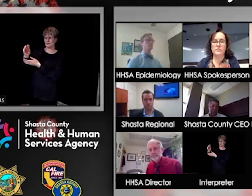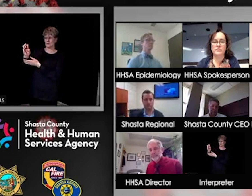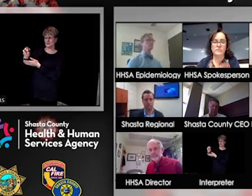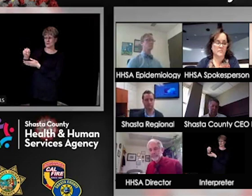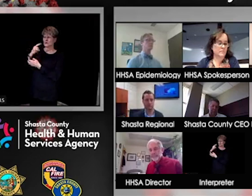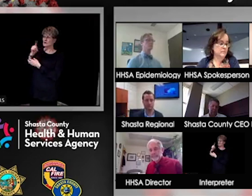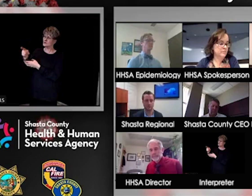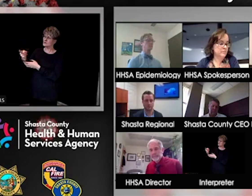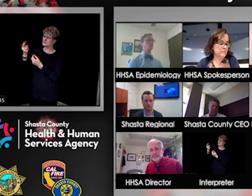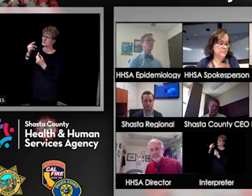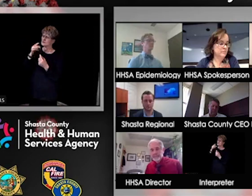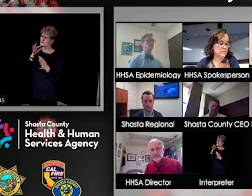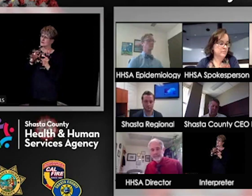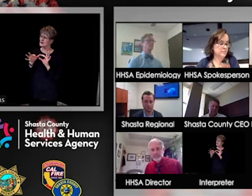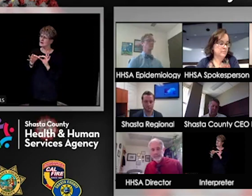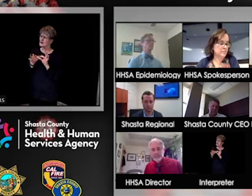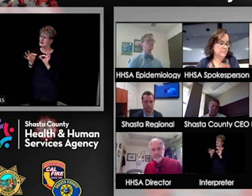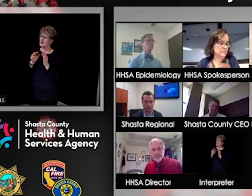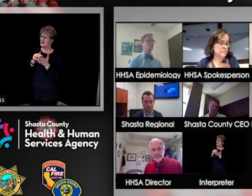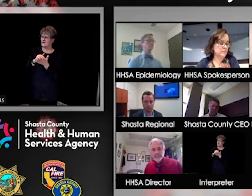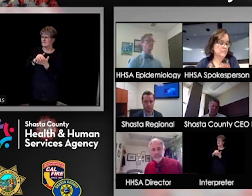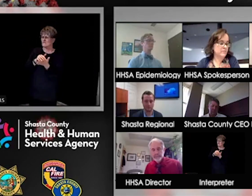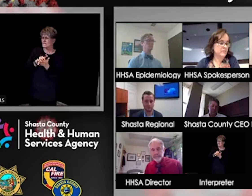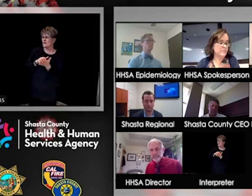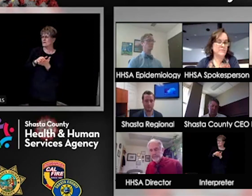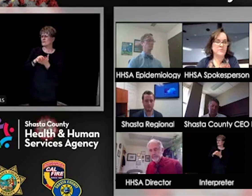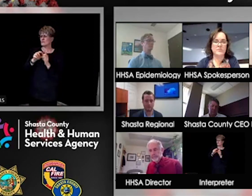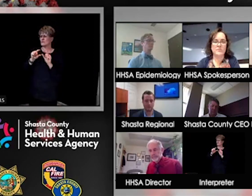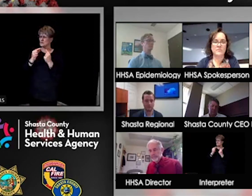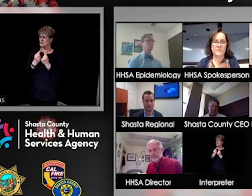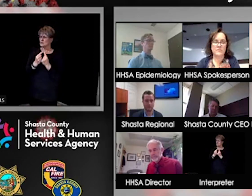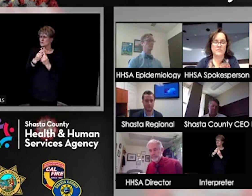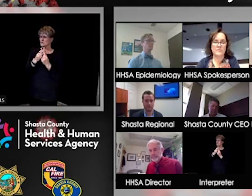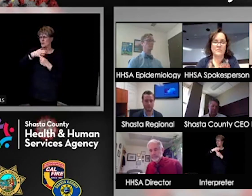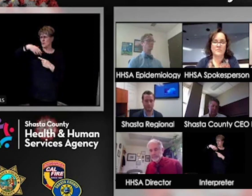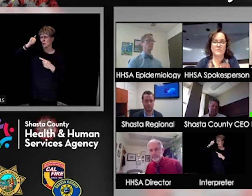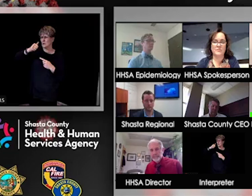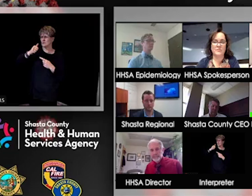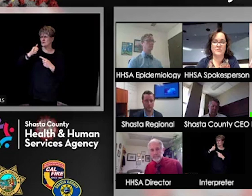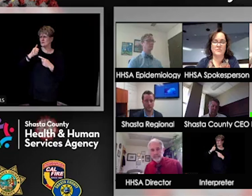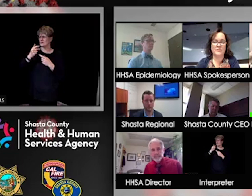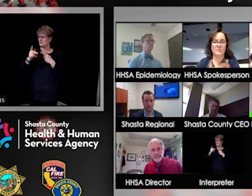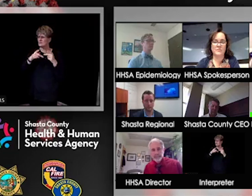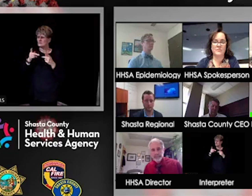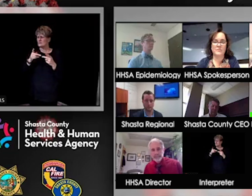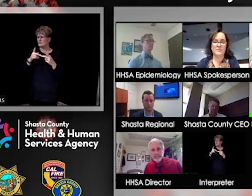differently than the general public. Do in what way what that would mean? That’s a